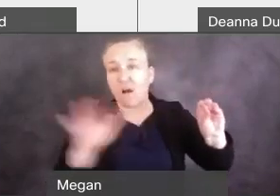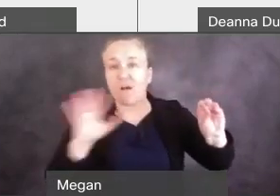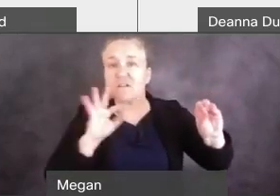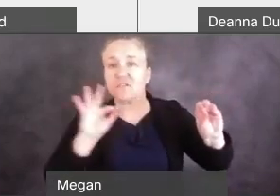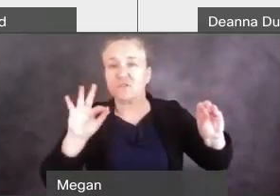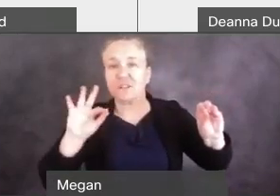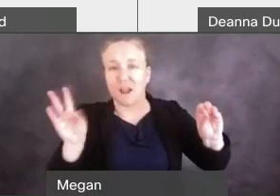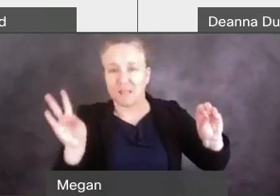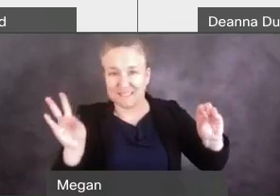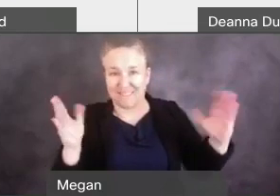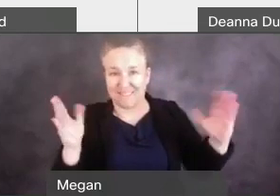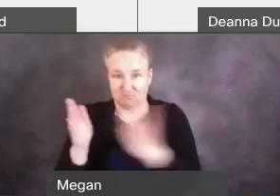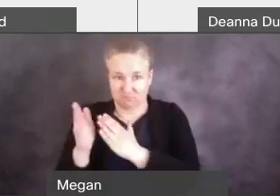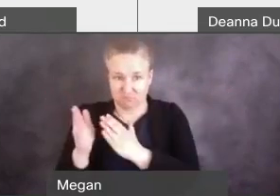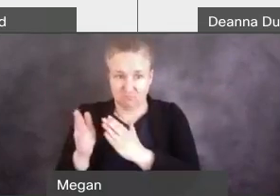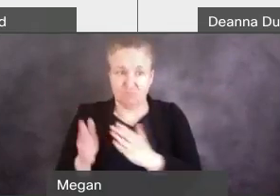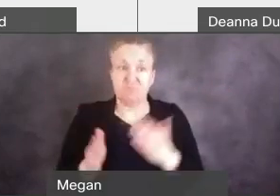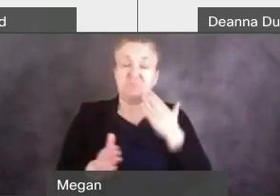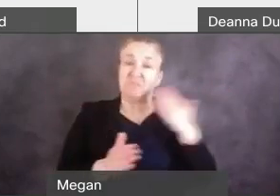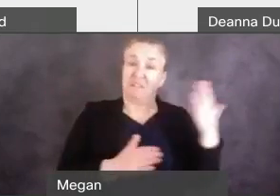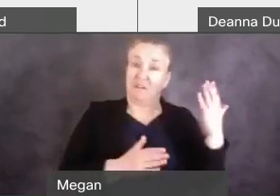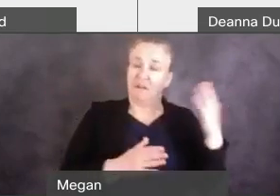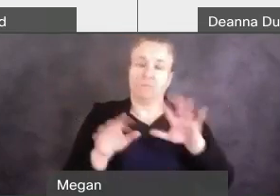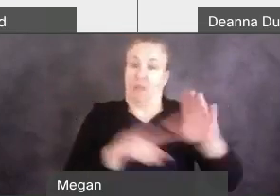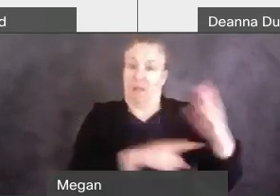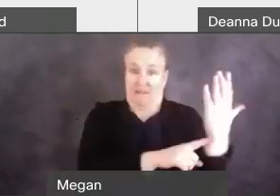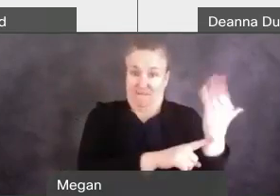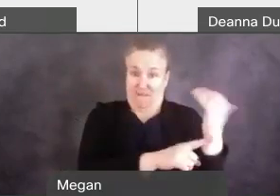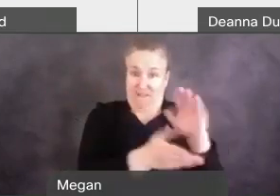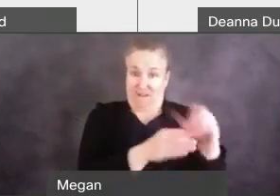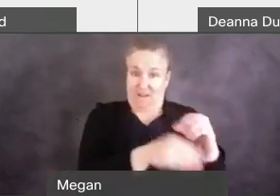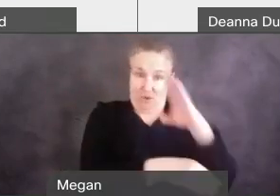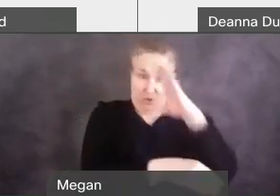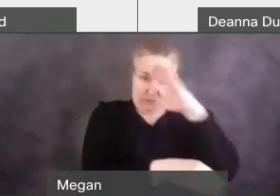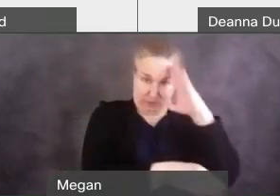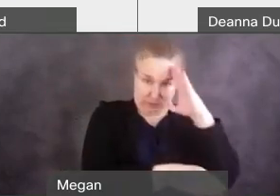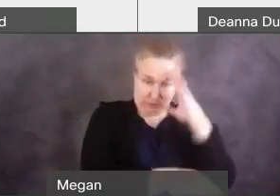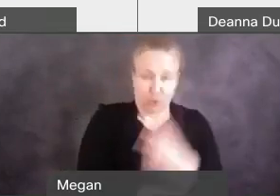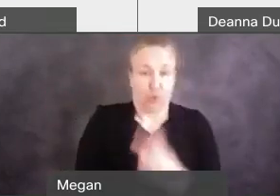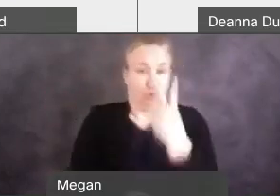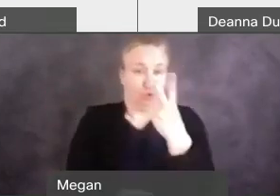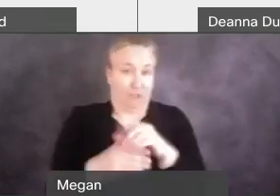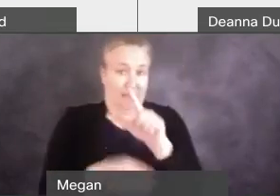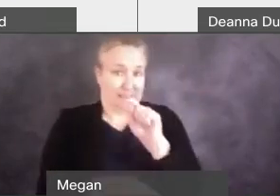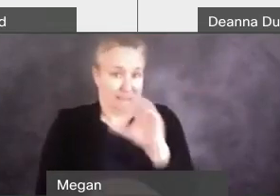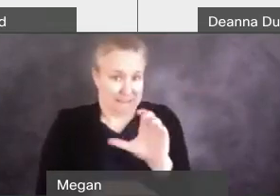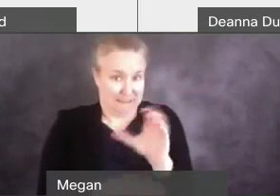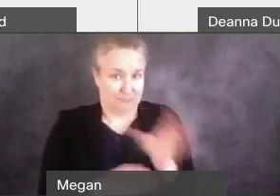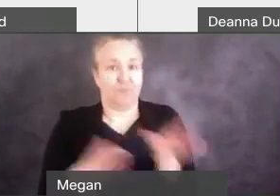15 died at a hospital, two at a long term care facility, two in a private residence.